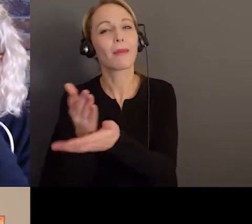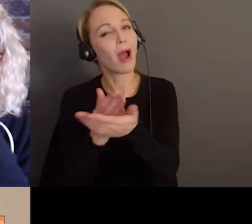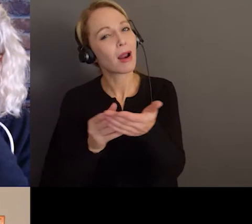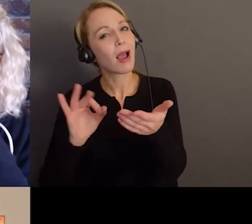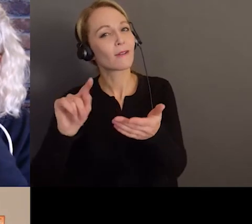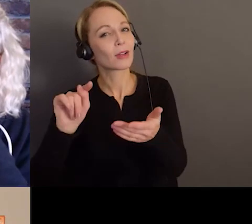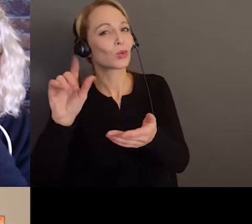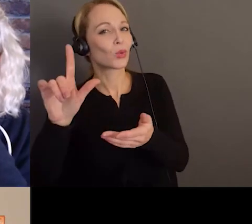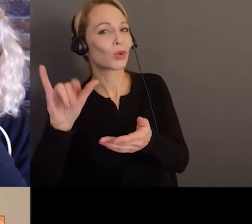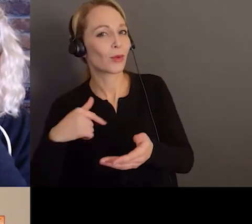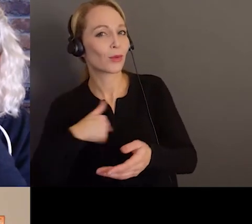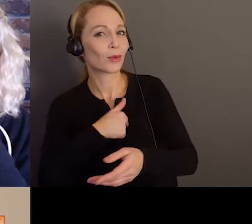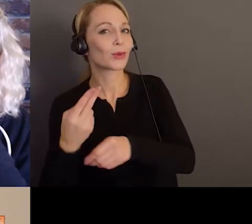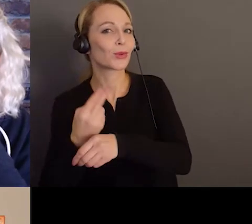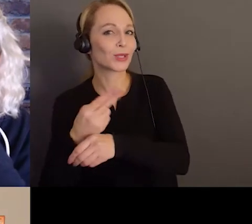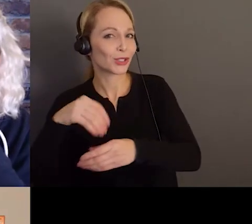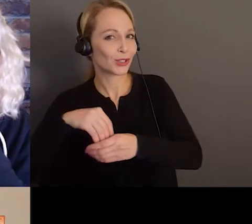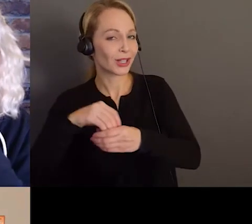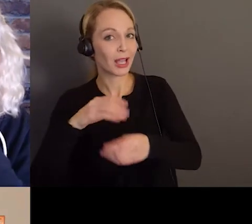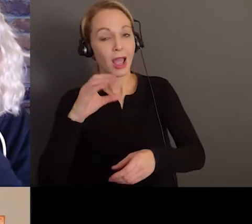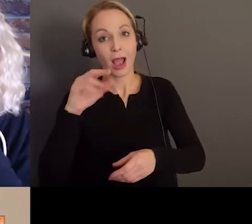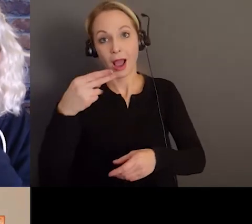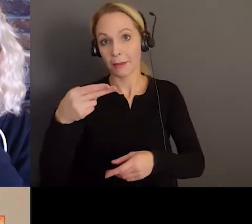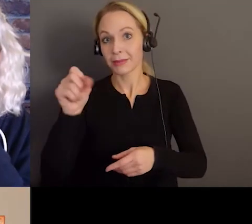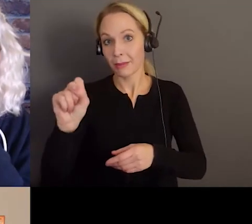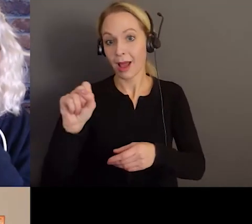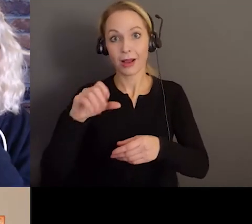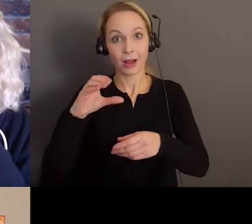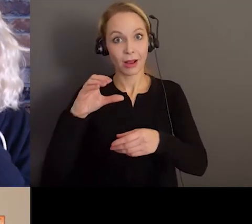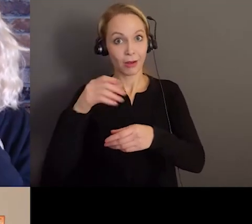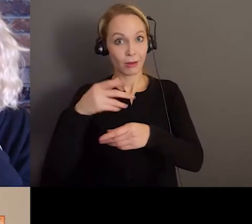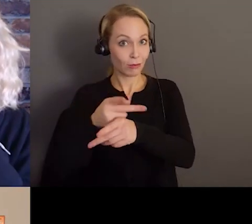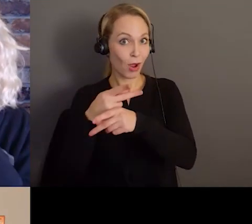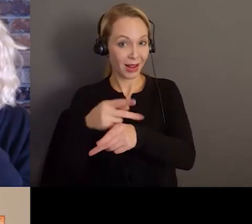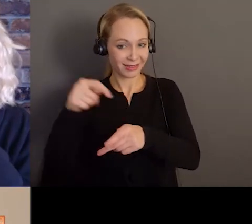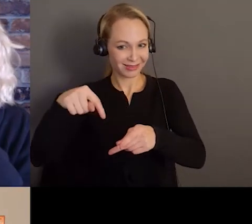TOOLING THAT WE DO, AND HubSpot CORE ITSELF, AND WE